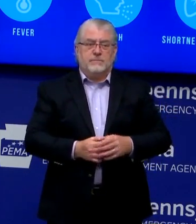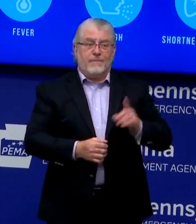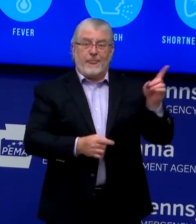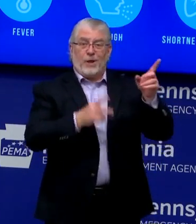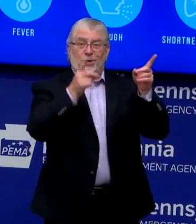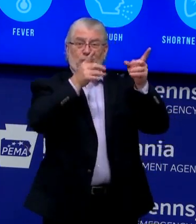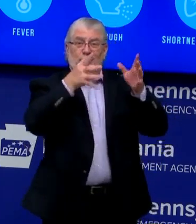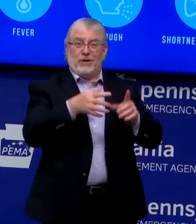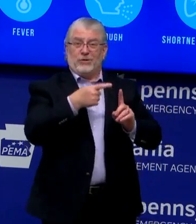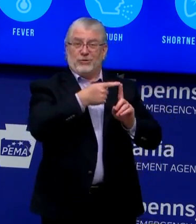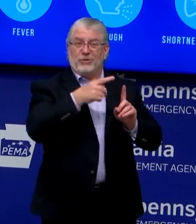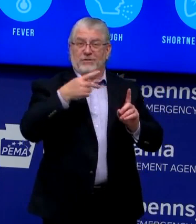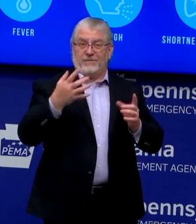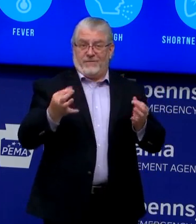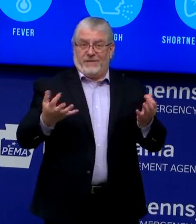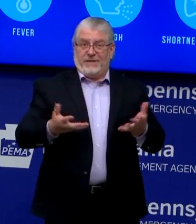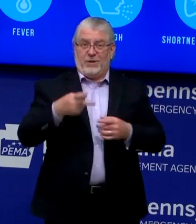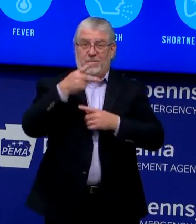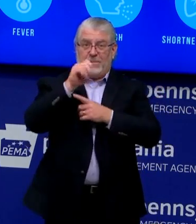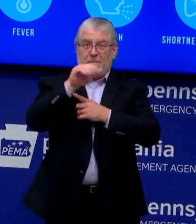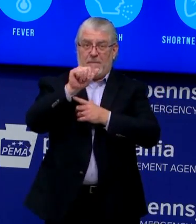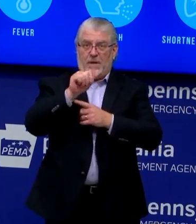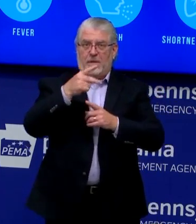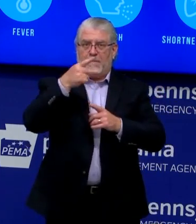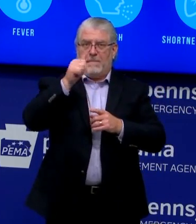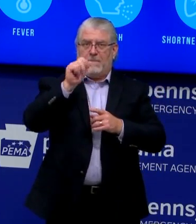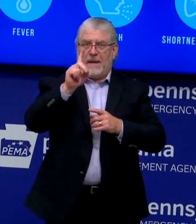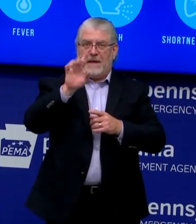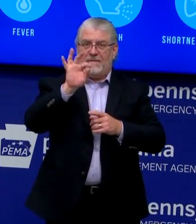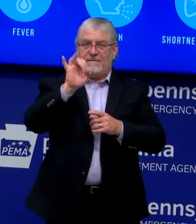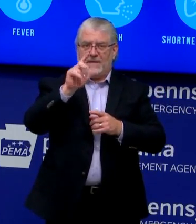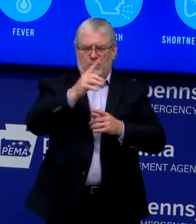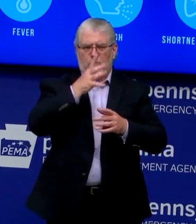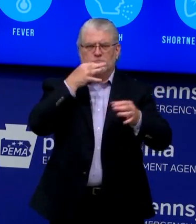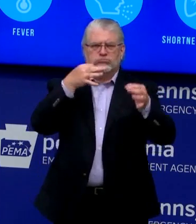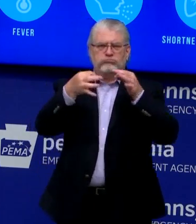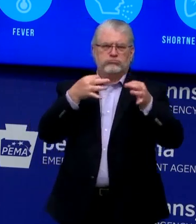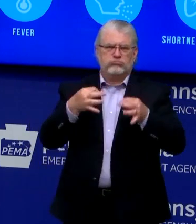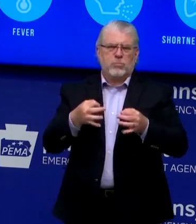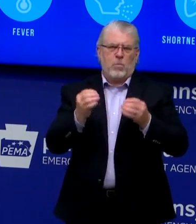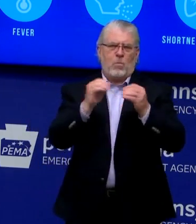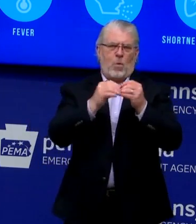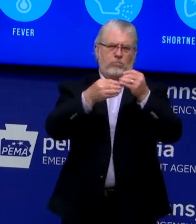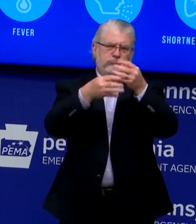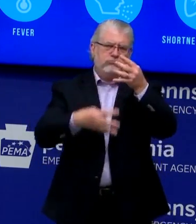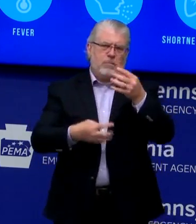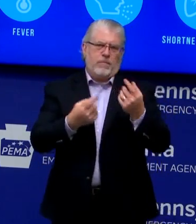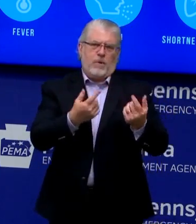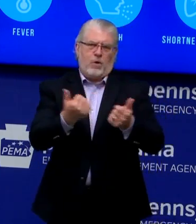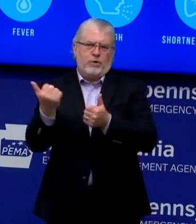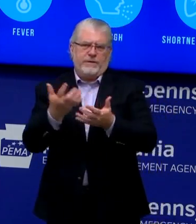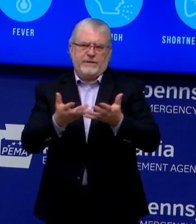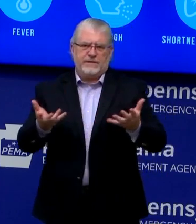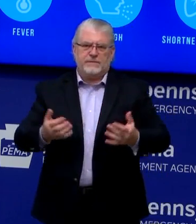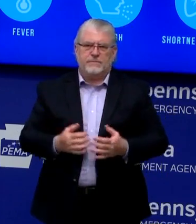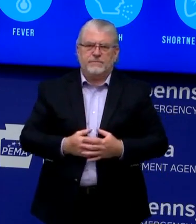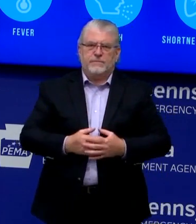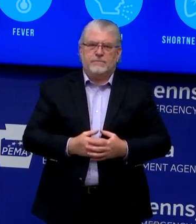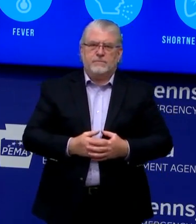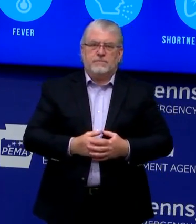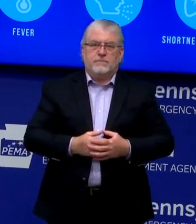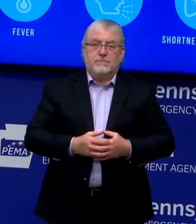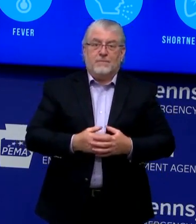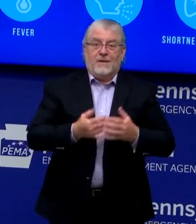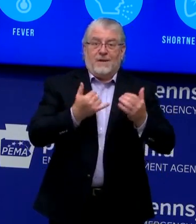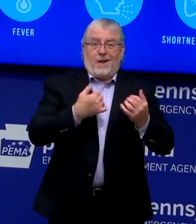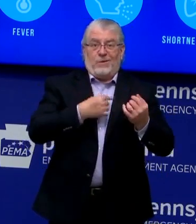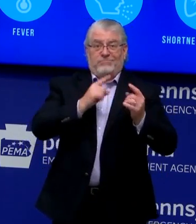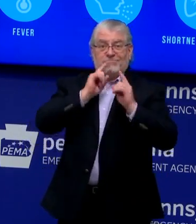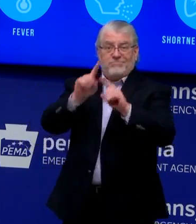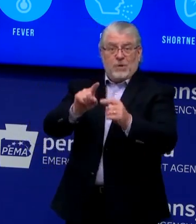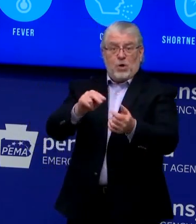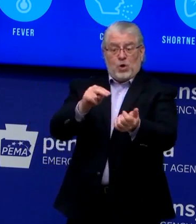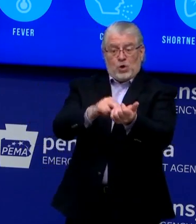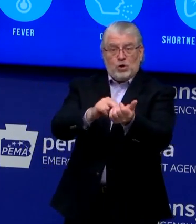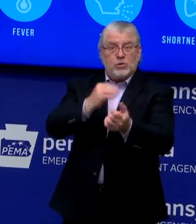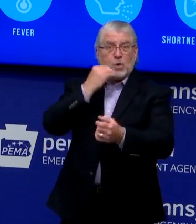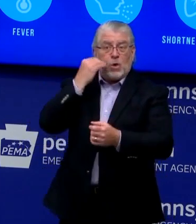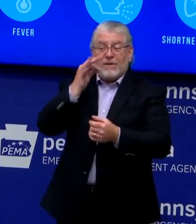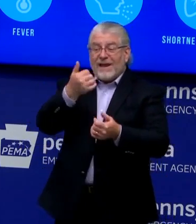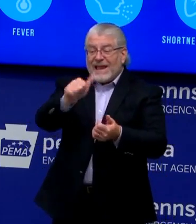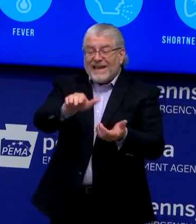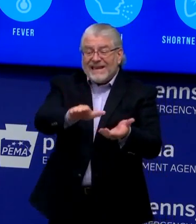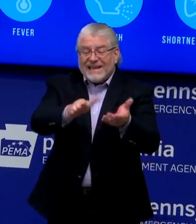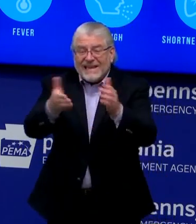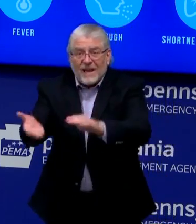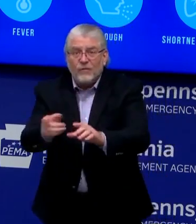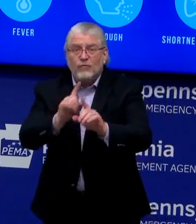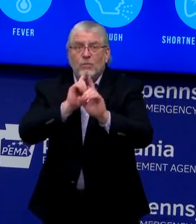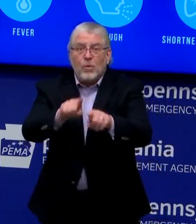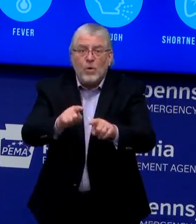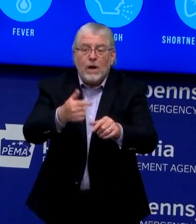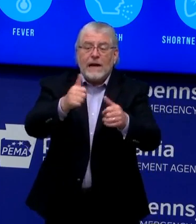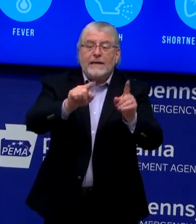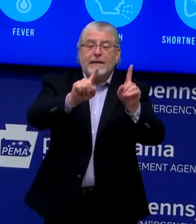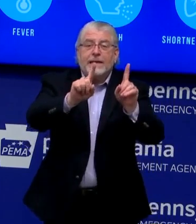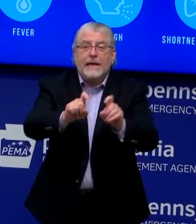TO ENSURE PENNSYLVANIA IS IN LINE WITH FEDERAL GUIDES RELEASED LATE THIS WEEK FROM CMS THE CENTER FOR MEDICARE AND MEDICAID SERVICES, TODAY I AM ALSO ORDERING NURSING HOMES TO